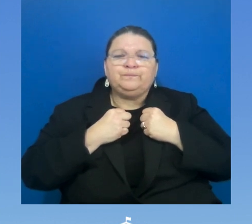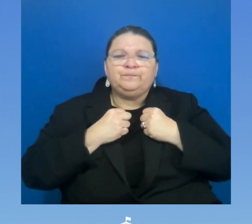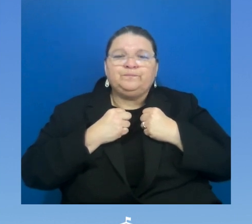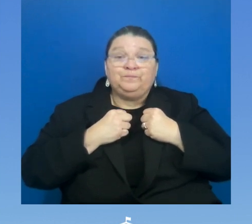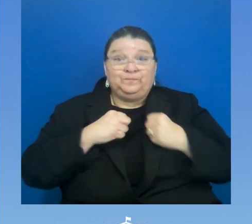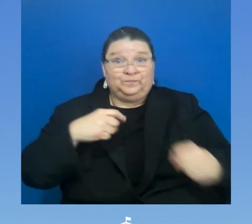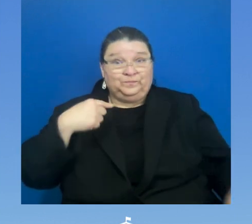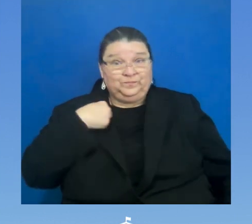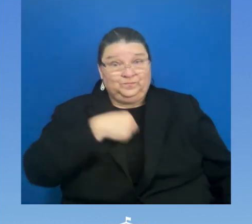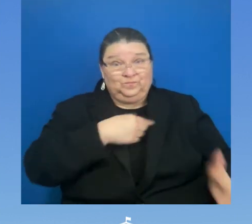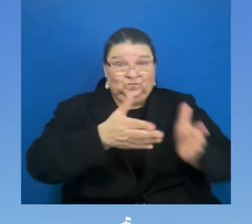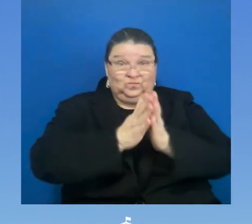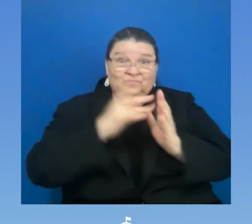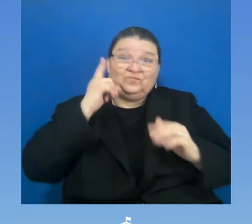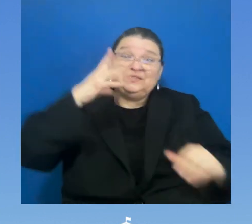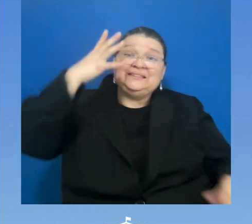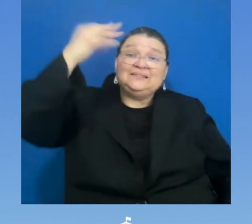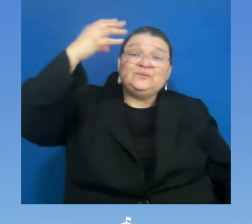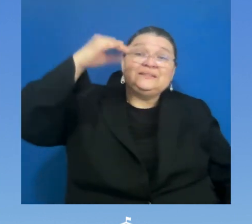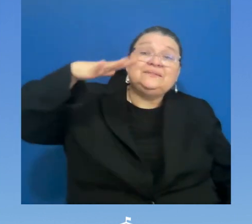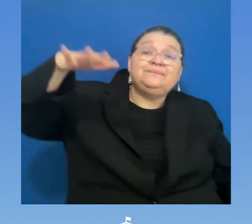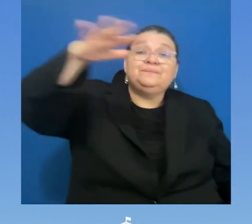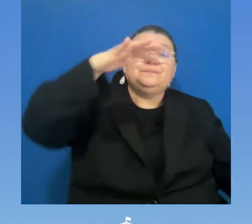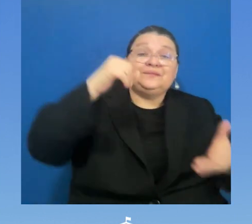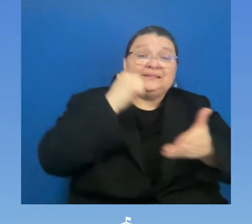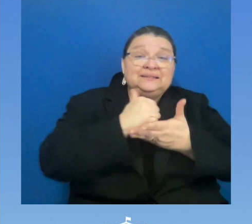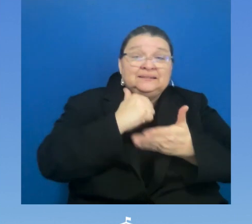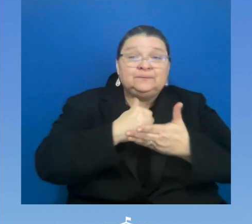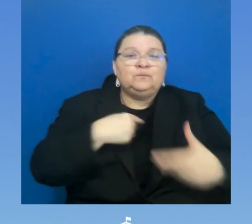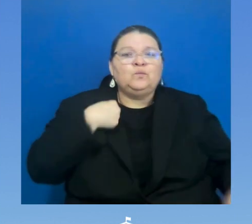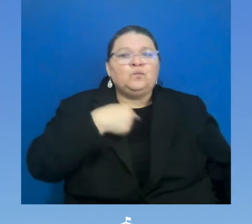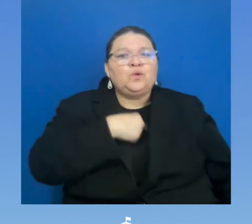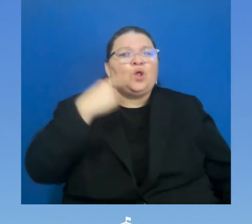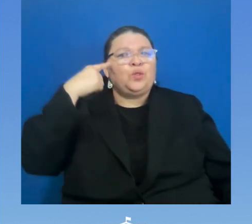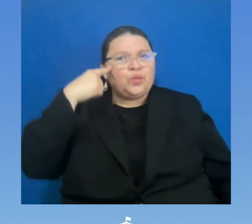but we wanted to validate was that we in fact did pay equally